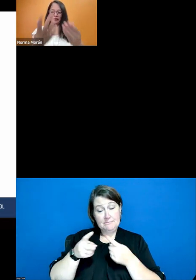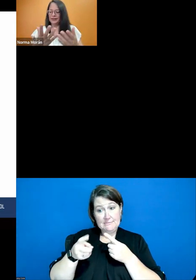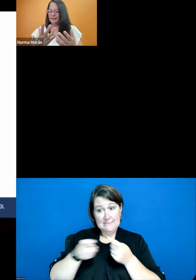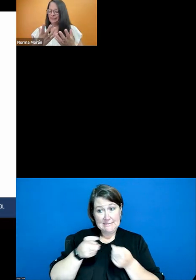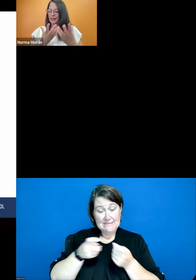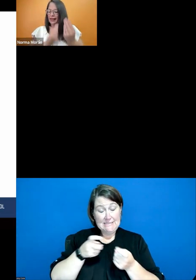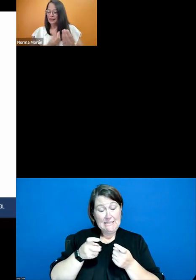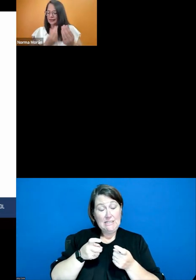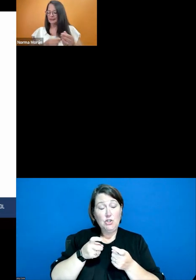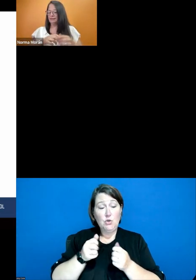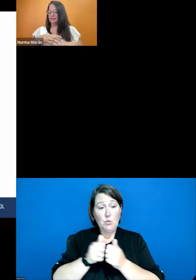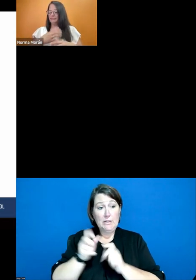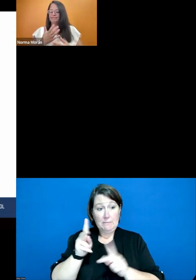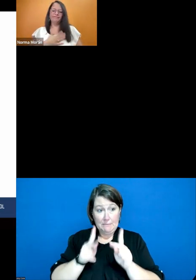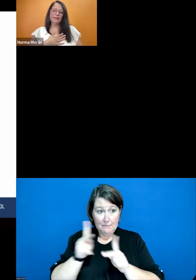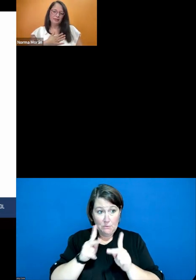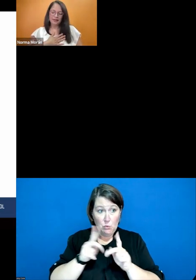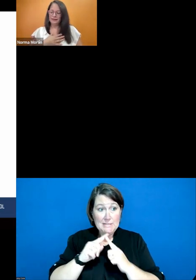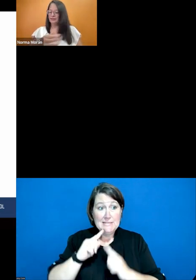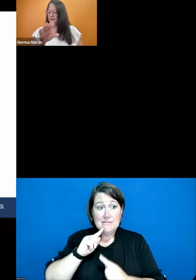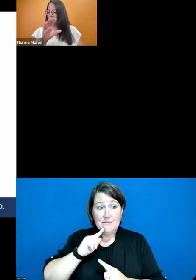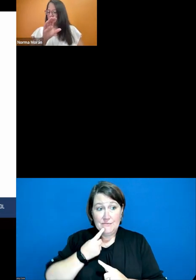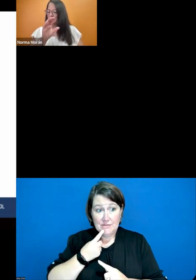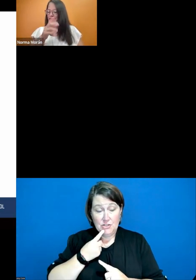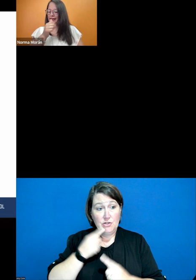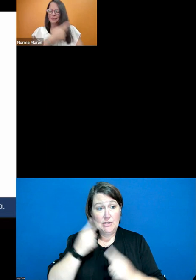hearing losses and provides